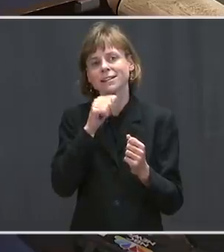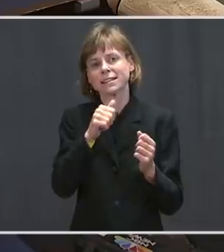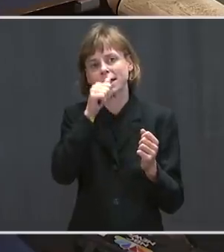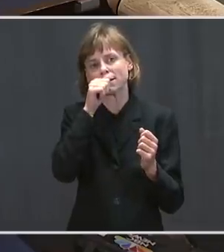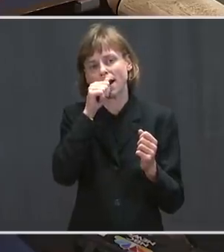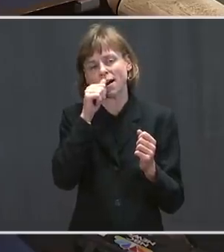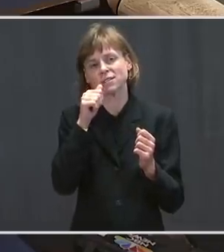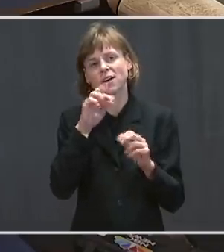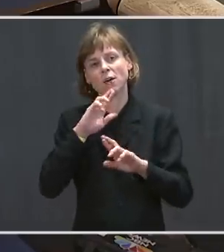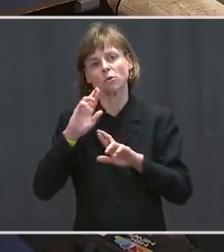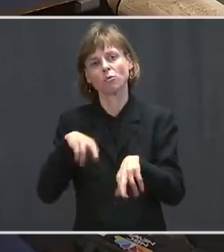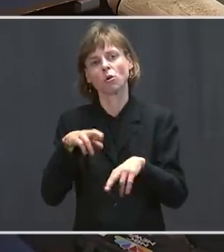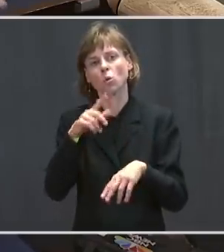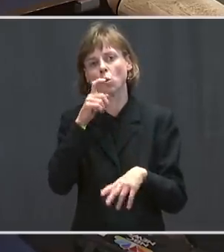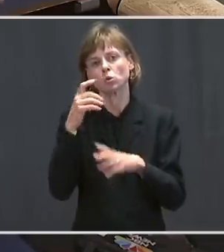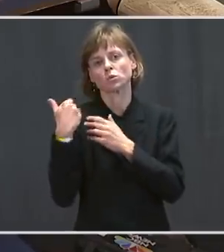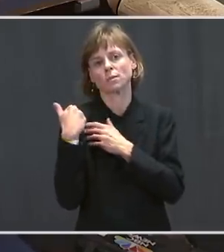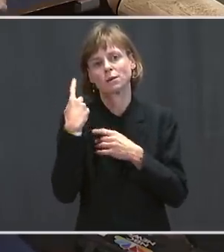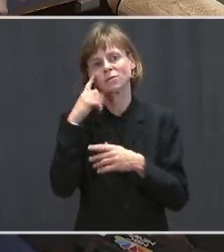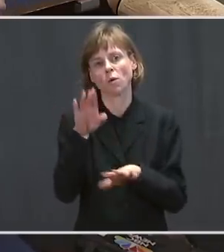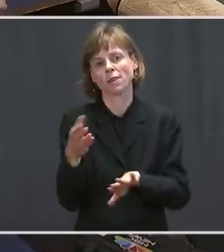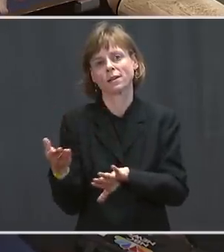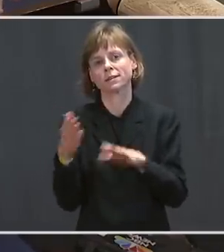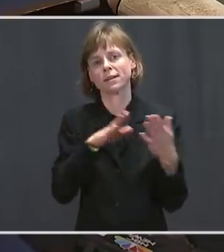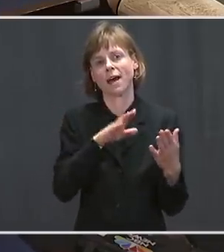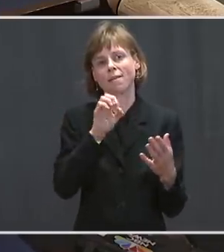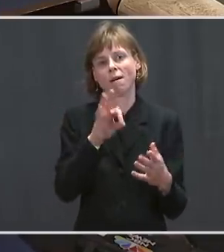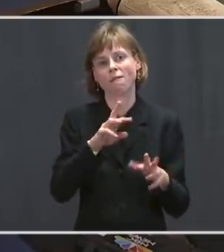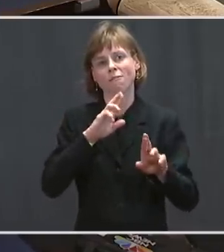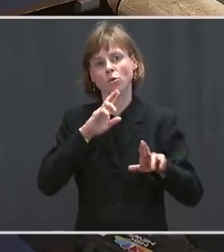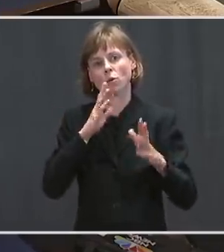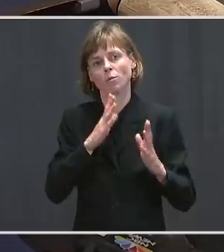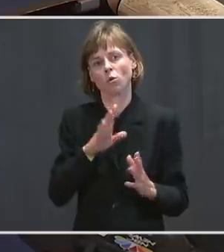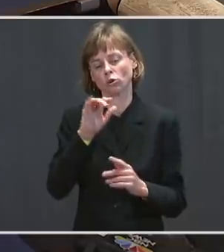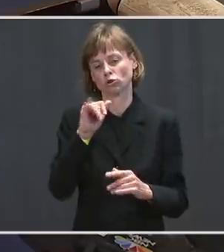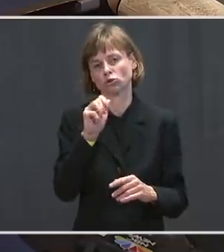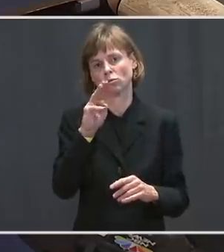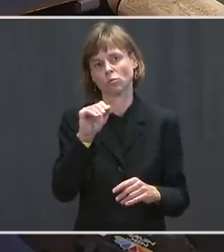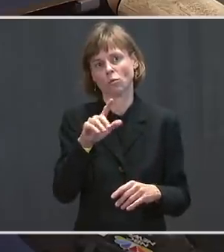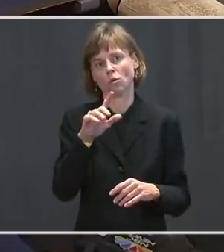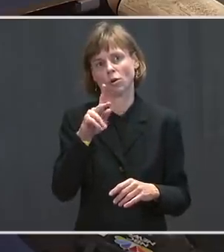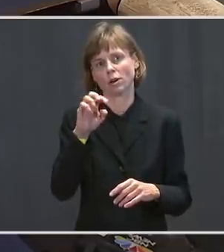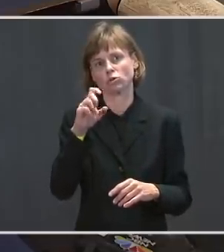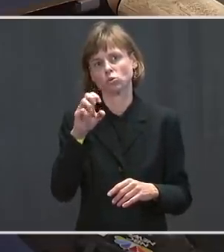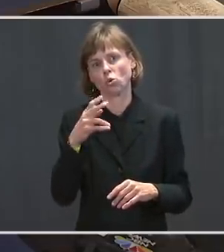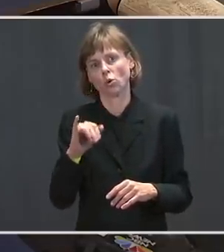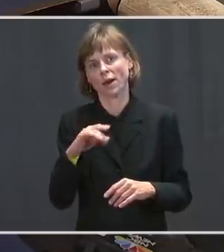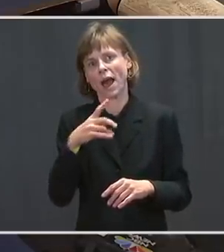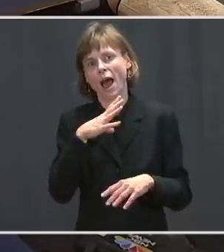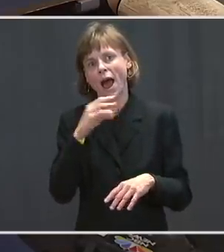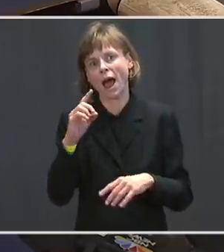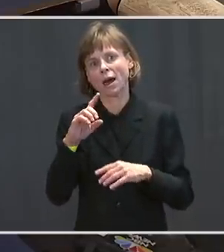Jamal Khashoggi. When can we expect to see that? And is President Biden considering sanctioning Saudi Arabia